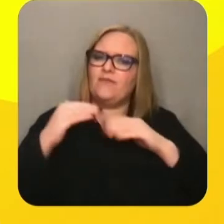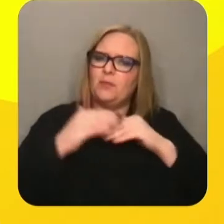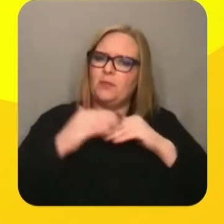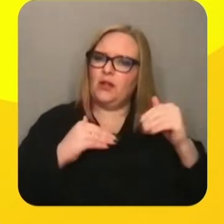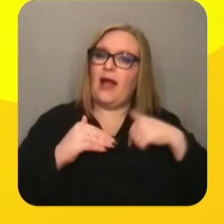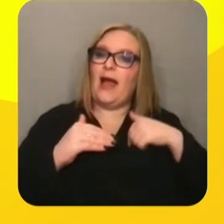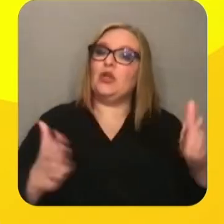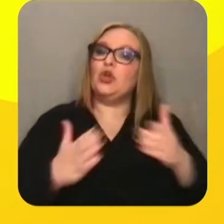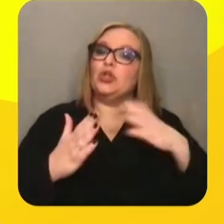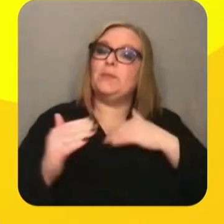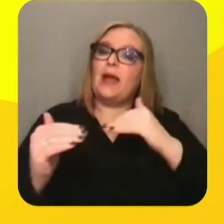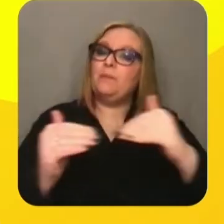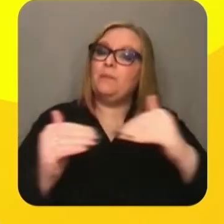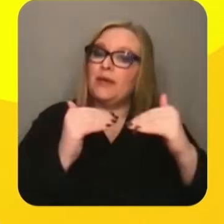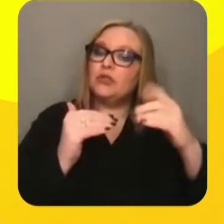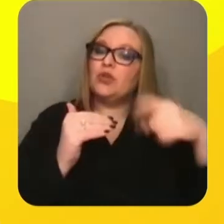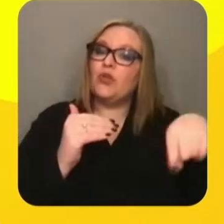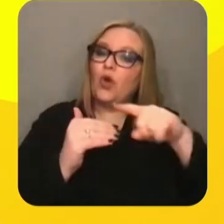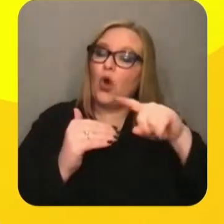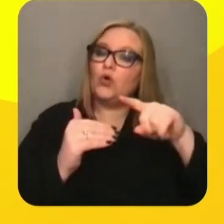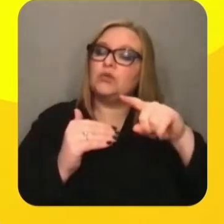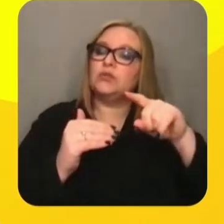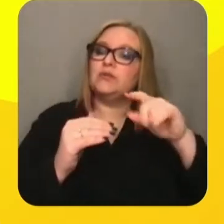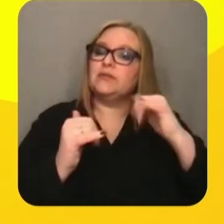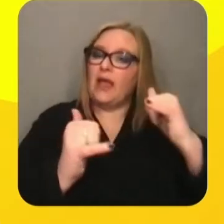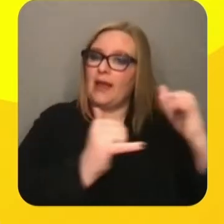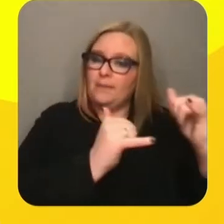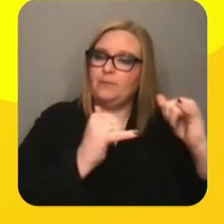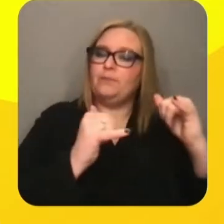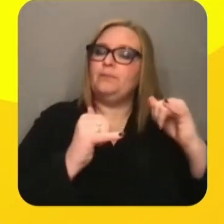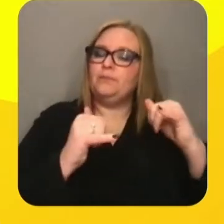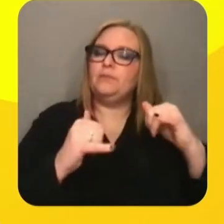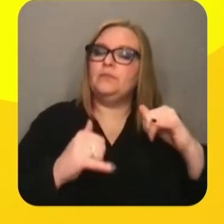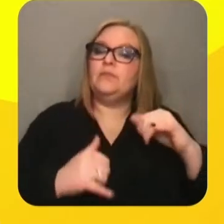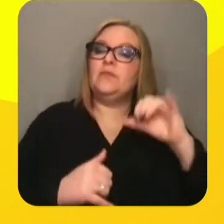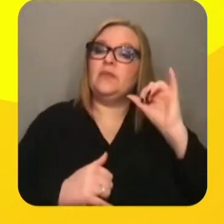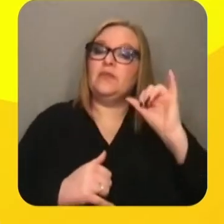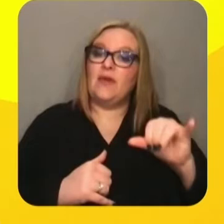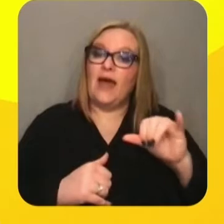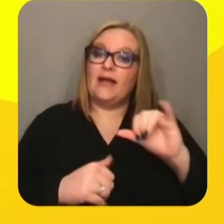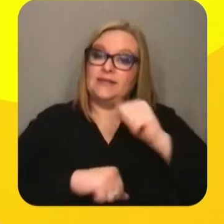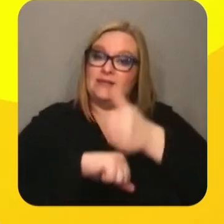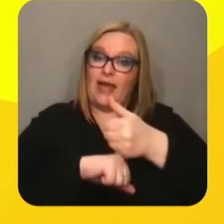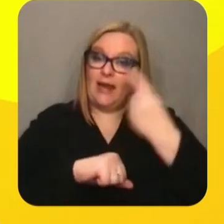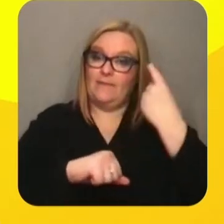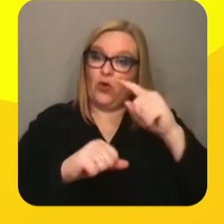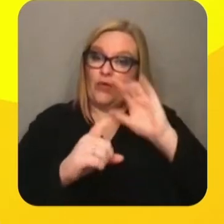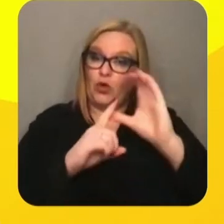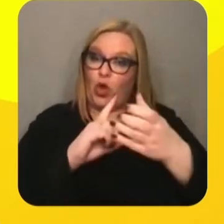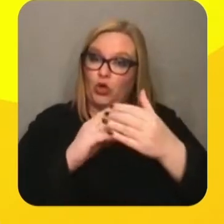I encourage those that report into me to do the same thing." And I think what that set for the culture of any organization was that everyone there started